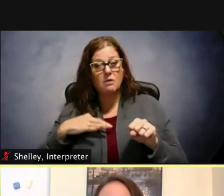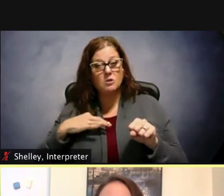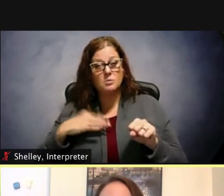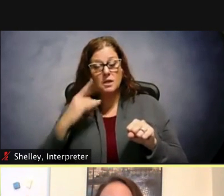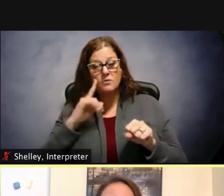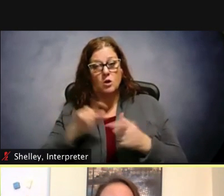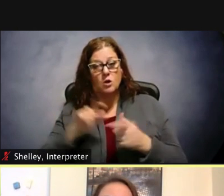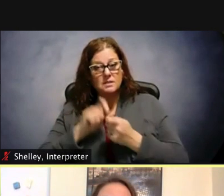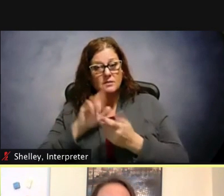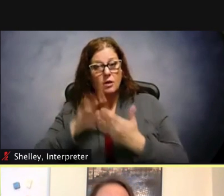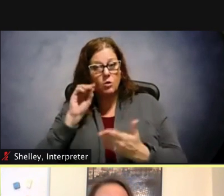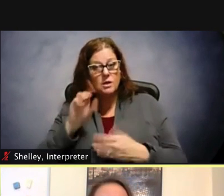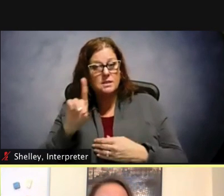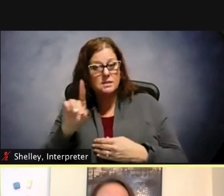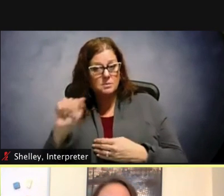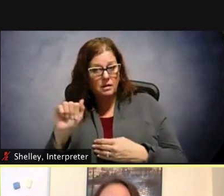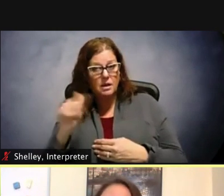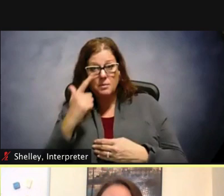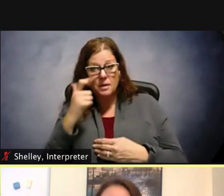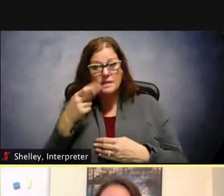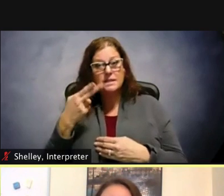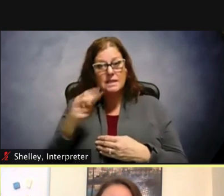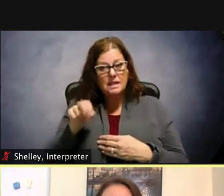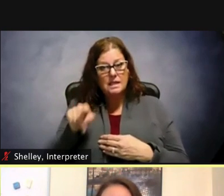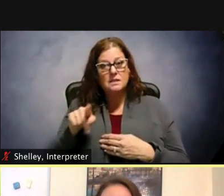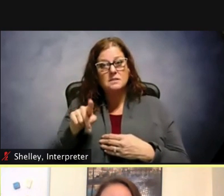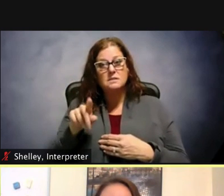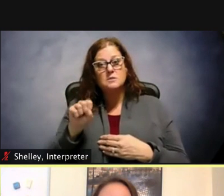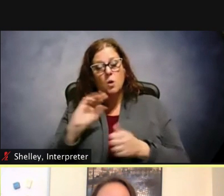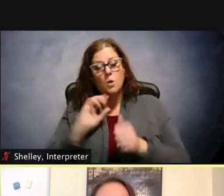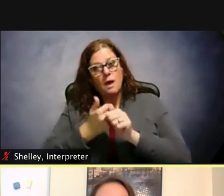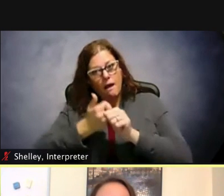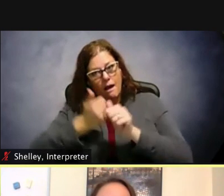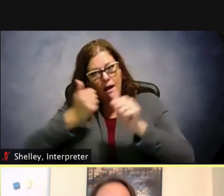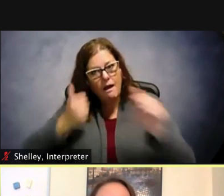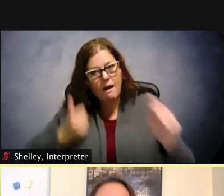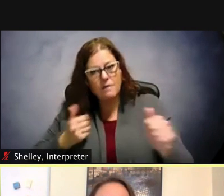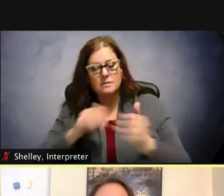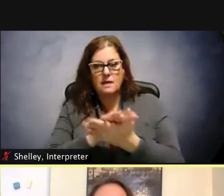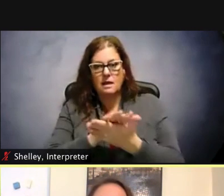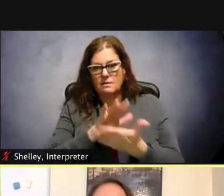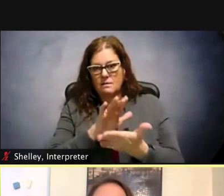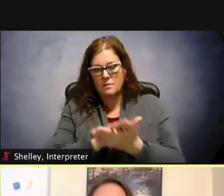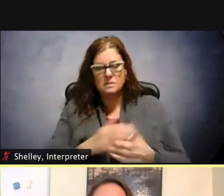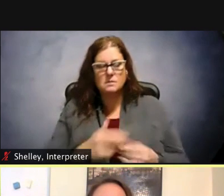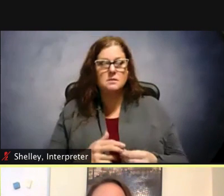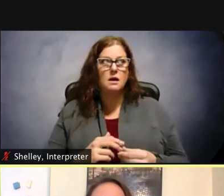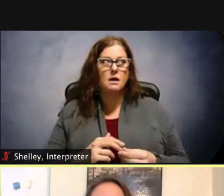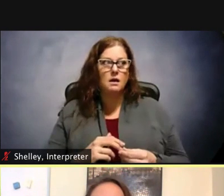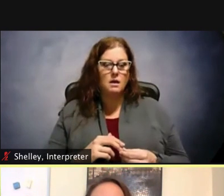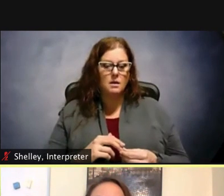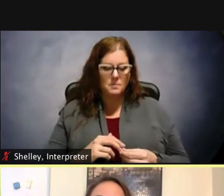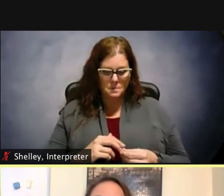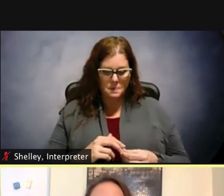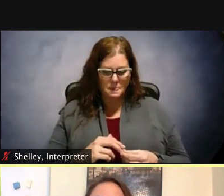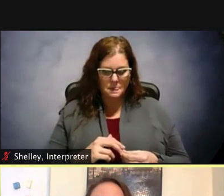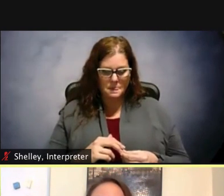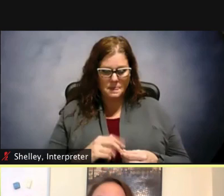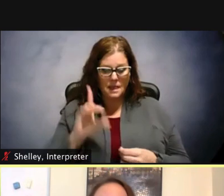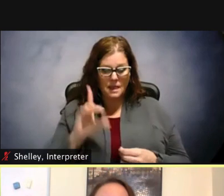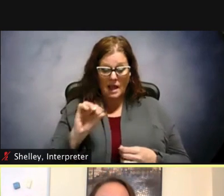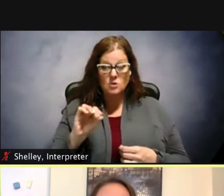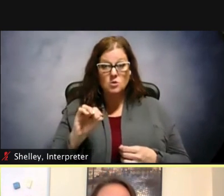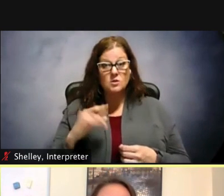Learning Disability just because he is so behind in his academics. I do feel like he is in the best